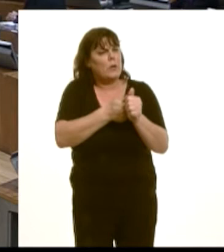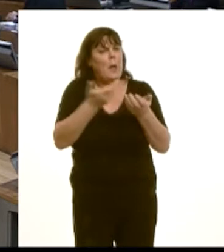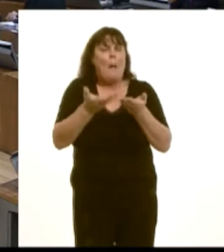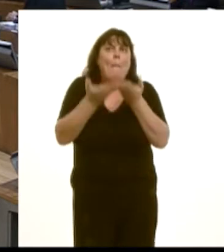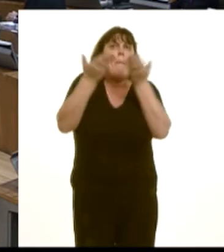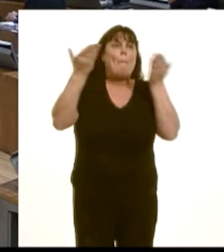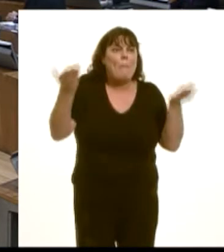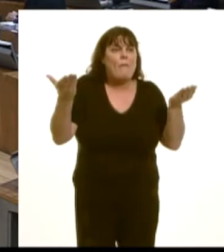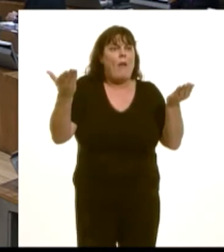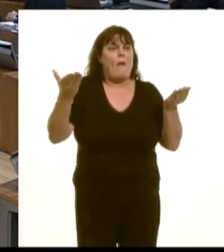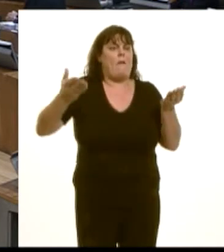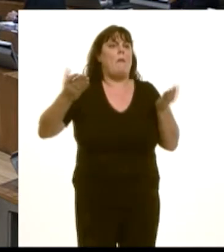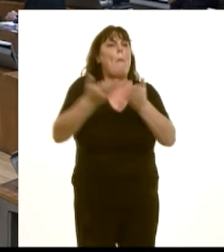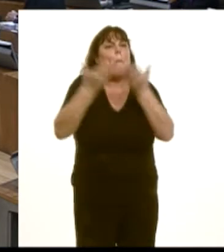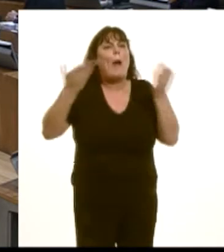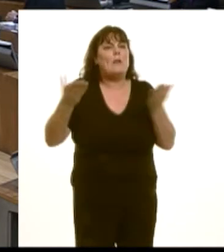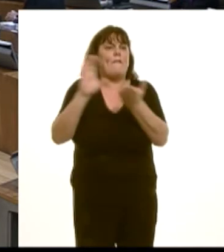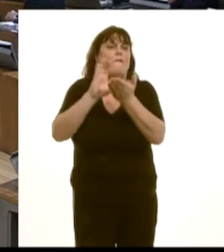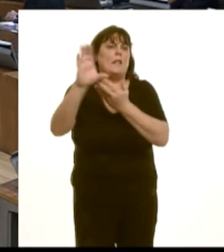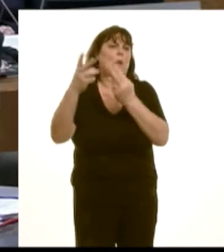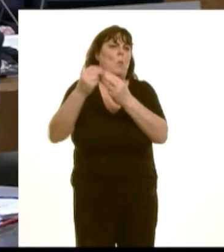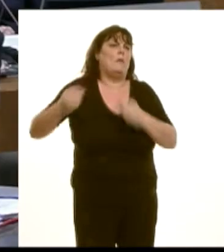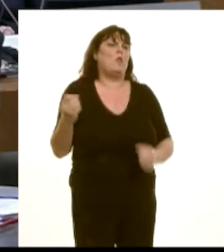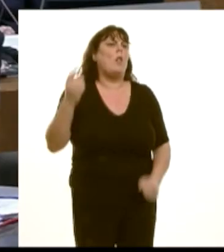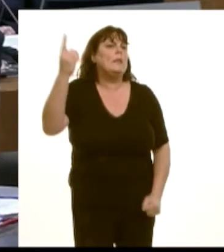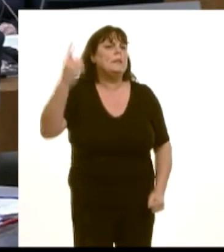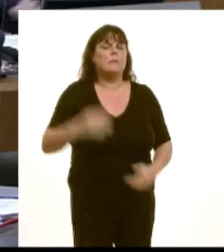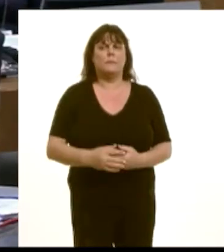funding with Scotland? Carwyn Jones: First of all, just to remind